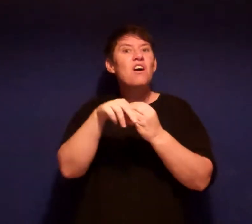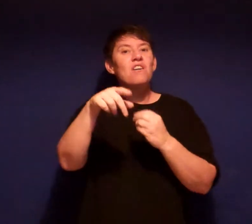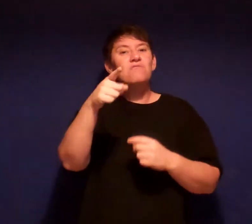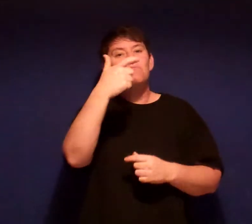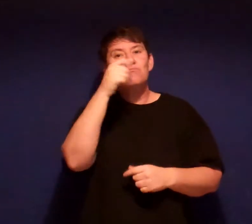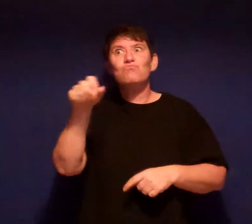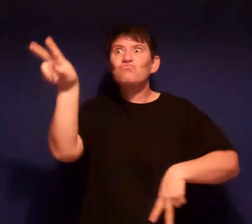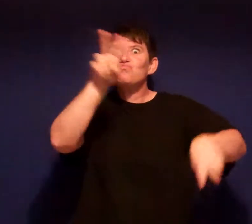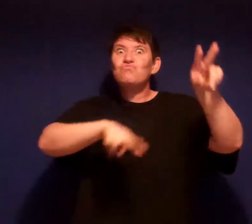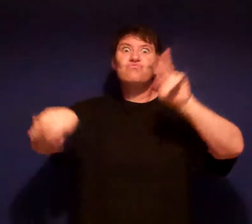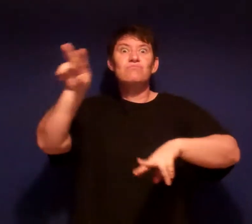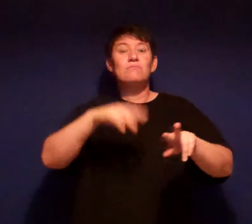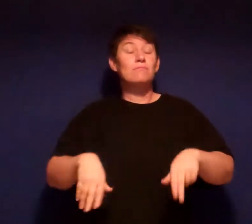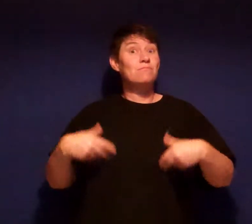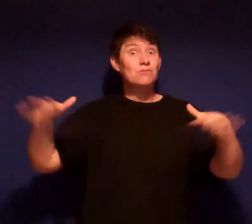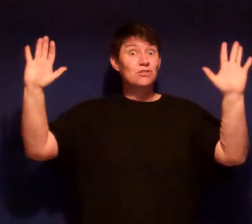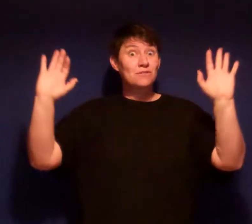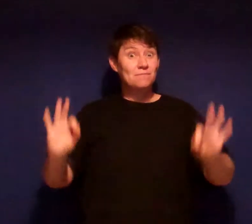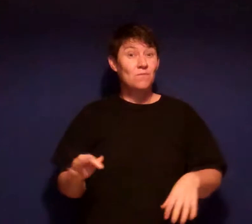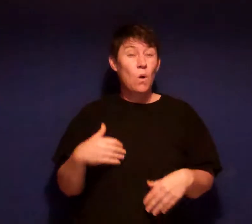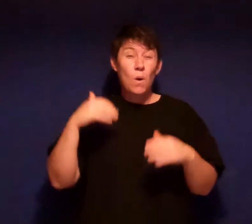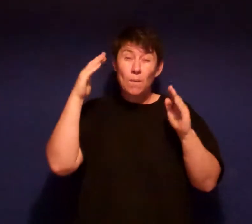Take a look at the chart; it's pretty interesting.